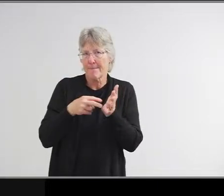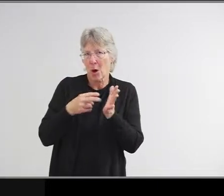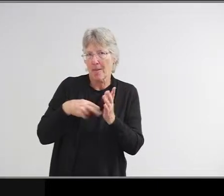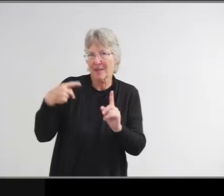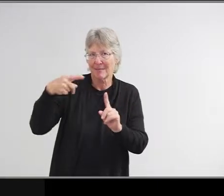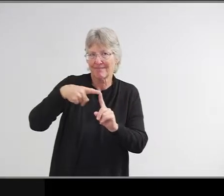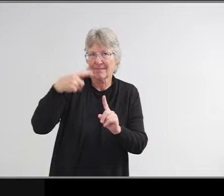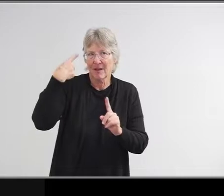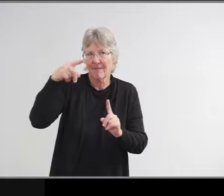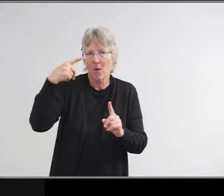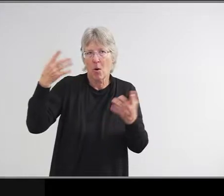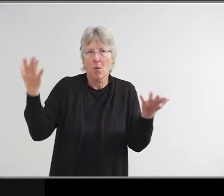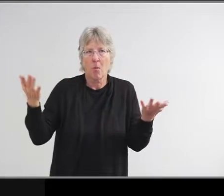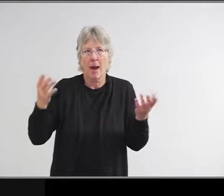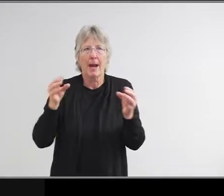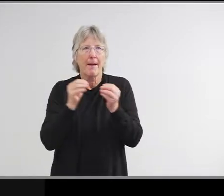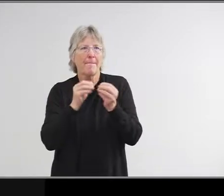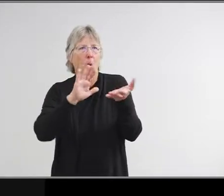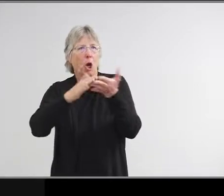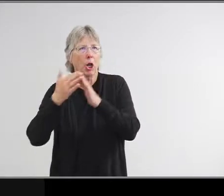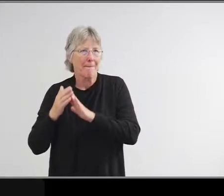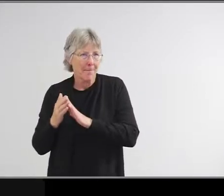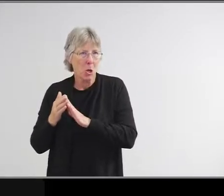of readers and to spark meaningful conversations.